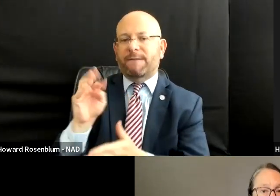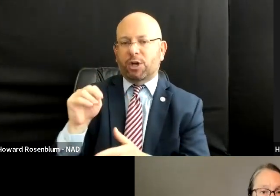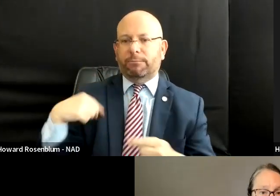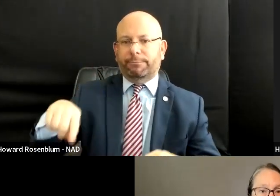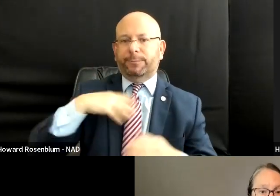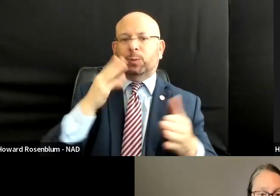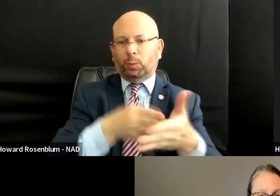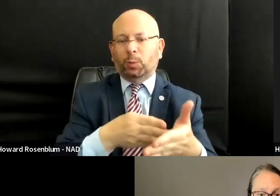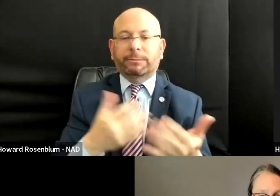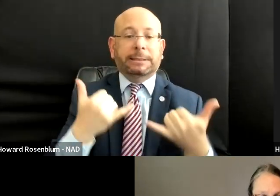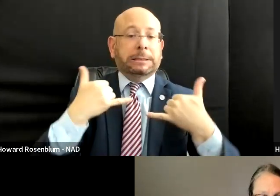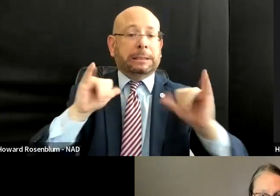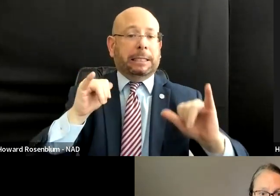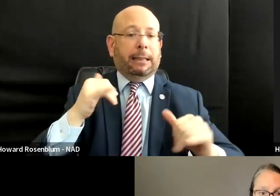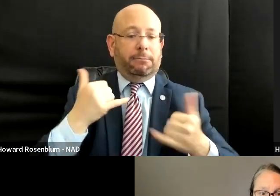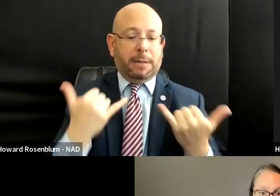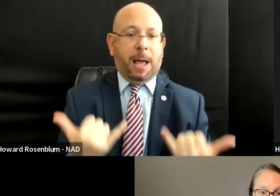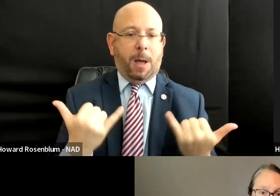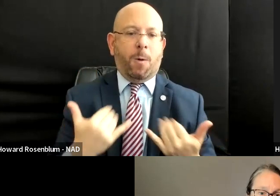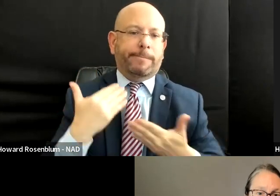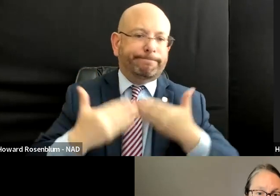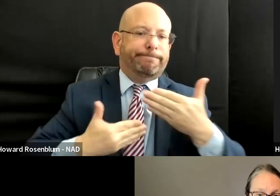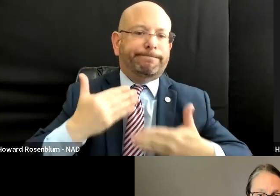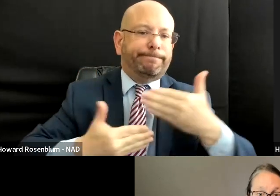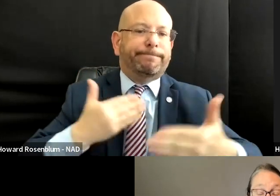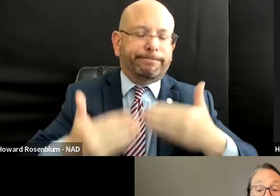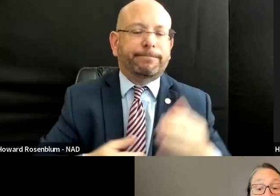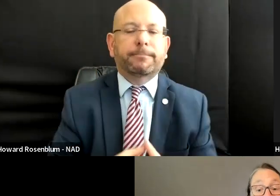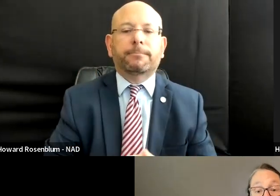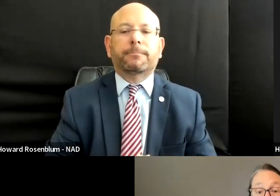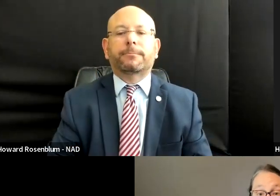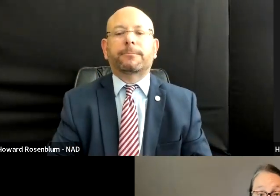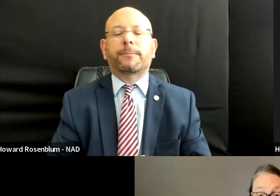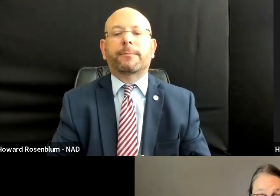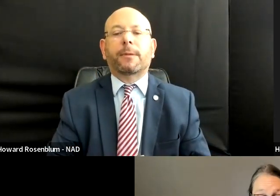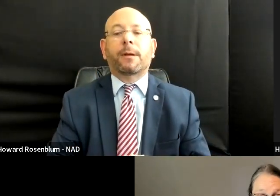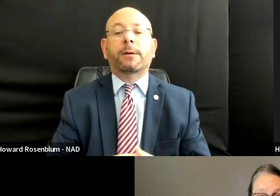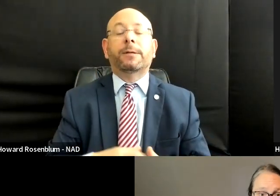cities, there was not an interpreter provided. We asked that an